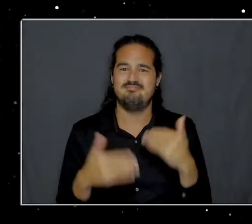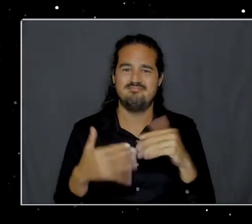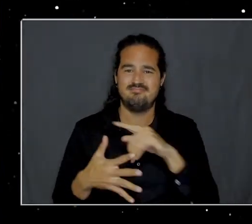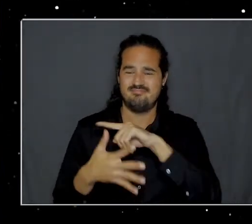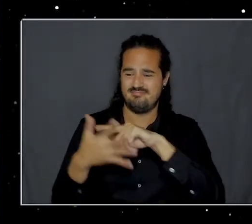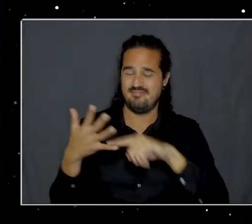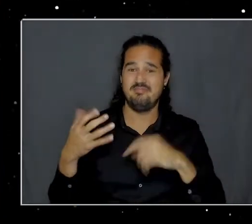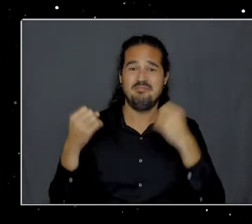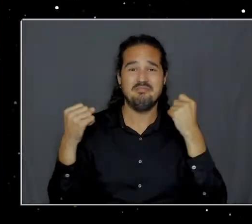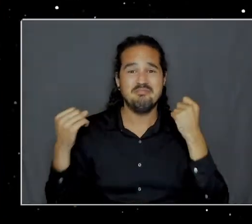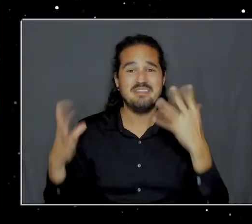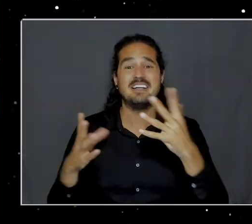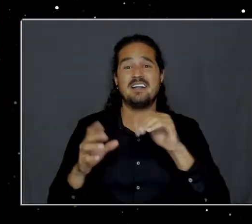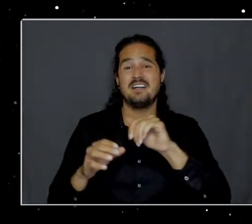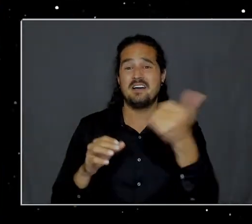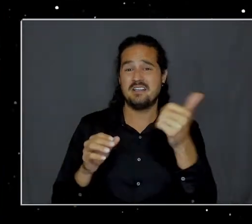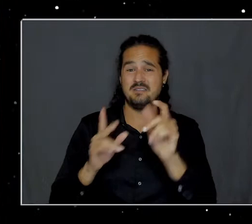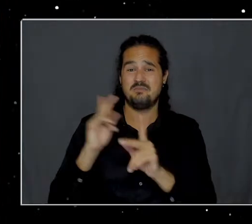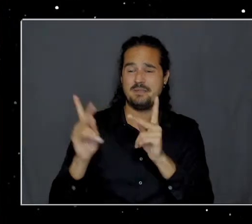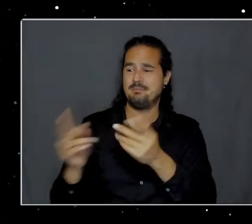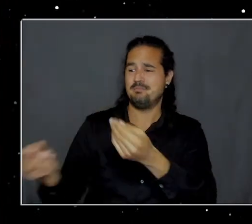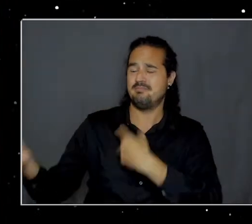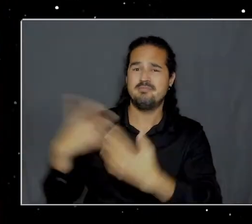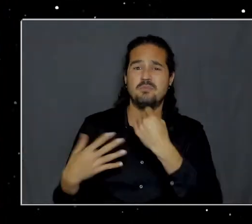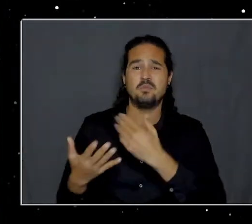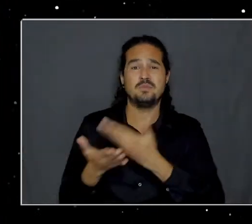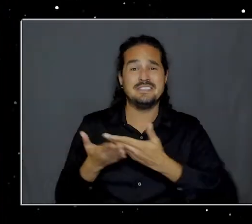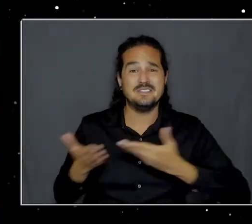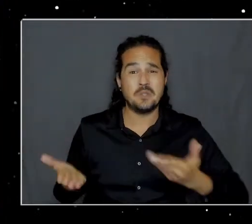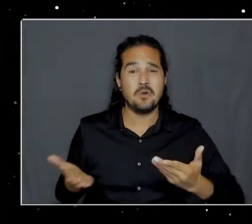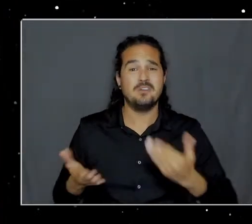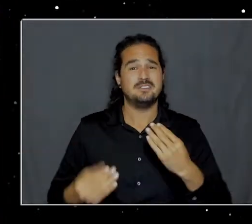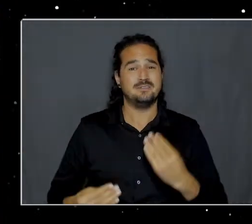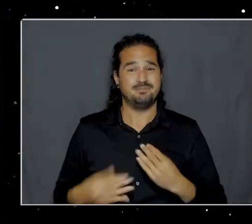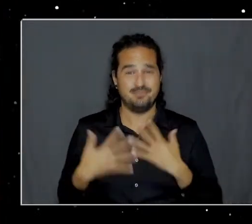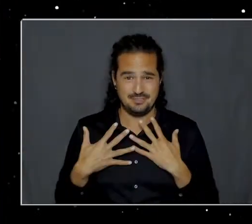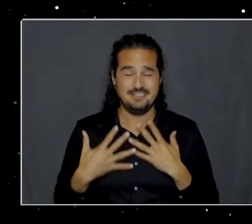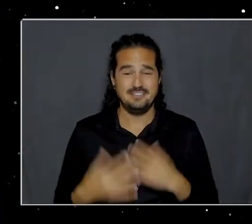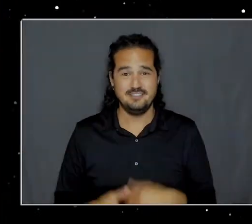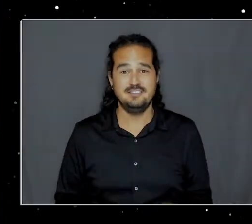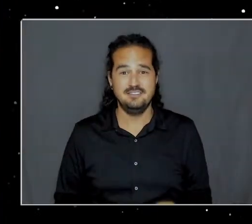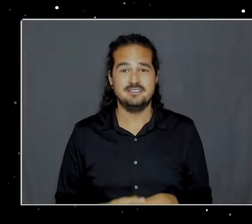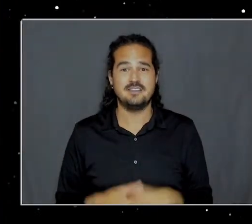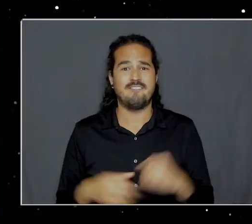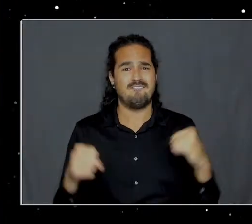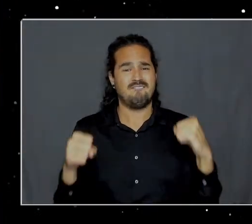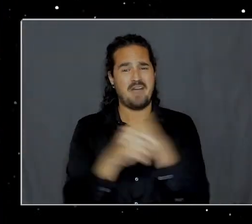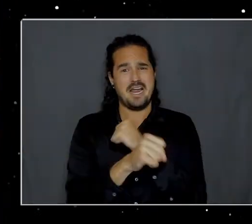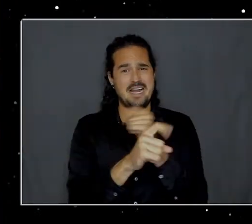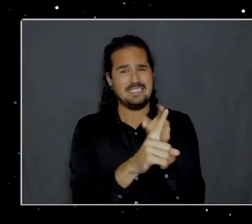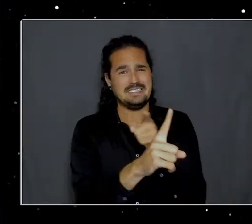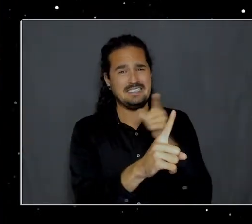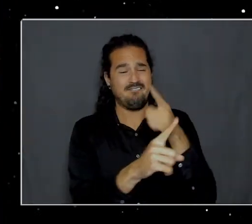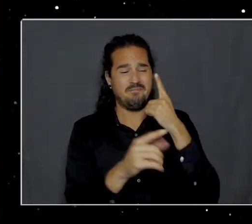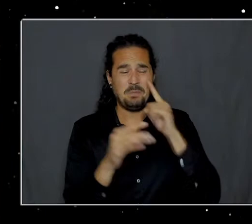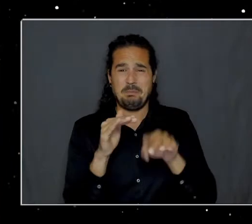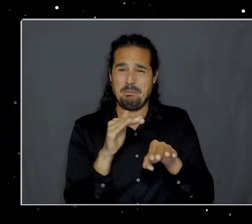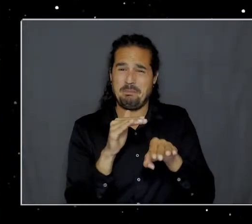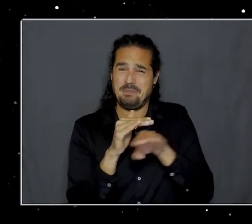COUNTLESS OTHERS HAVE BEEN RESOURCES AND INSPIRATIONS, FIGHTING FOR BASIC SAFETY FOR